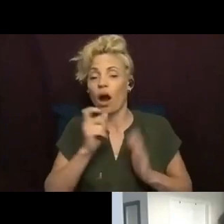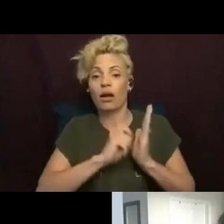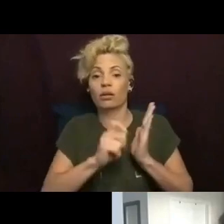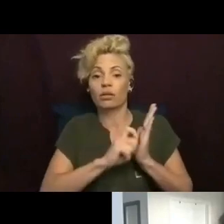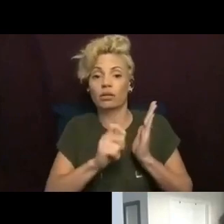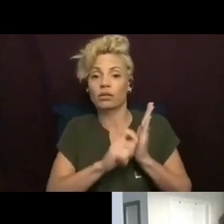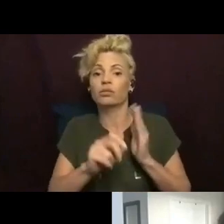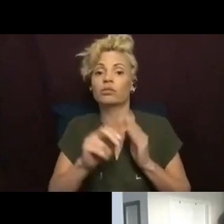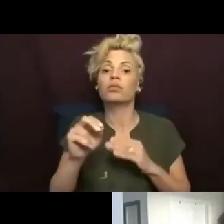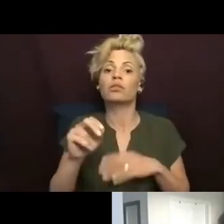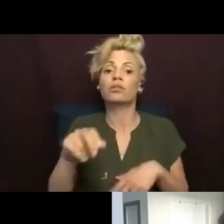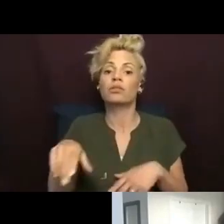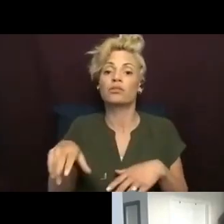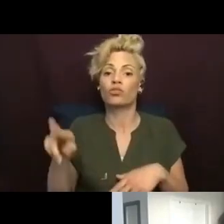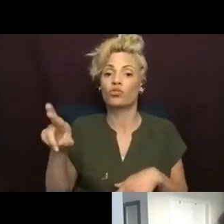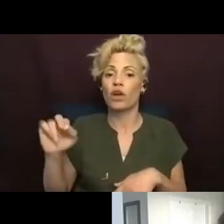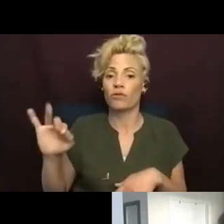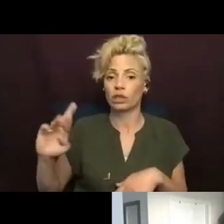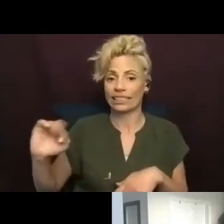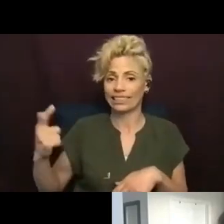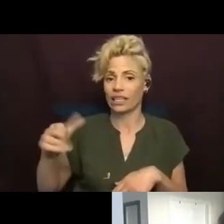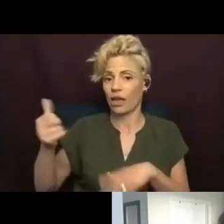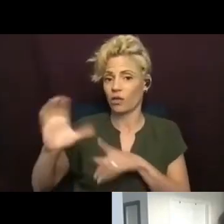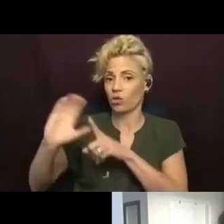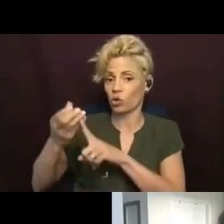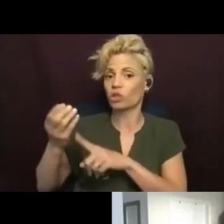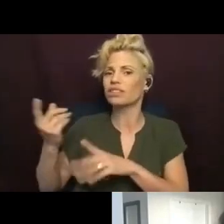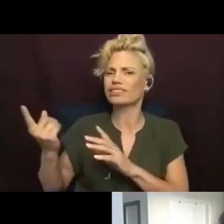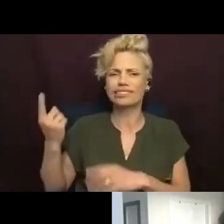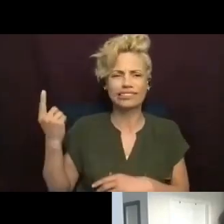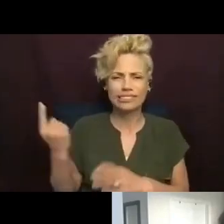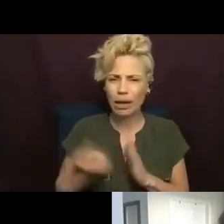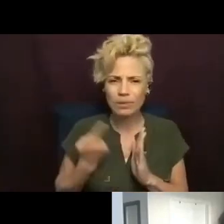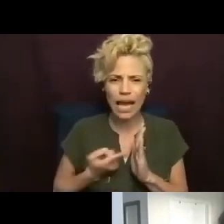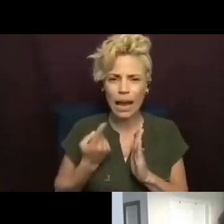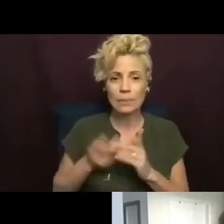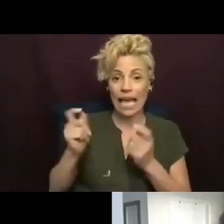are so often edited unnecessarily or problematically